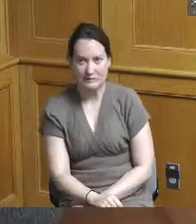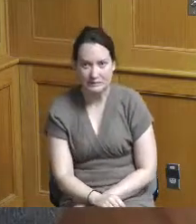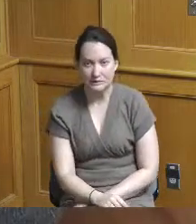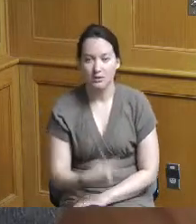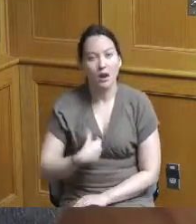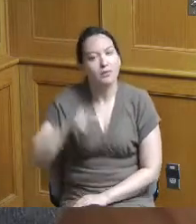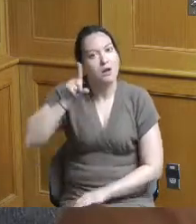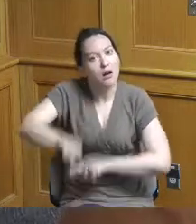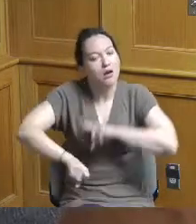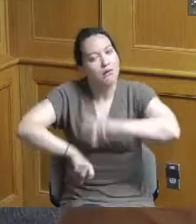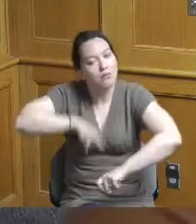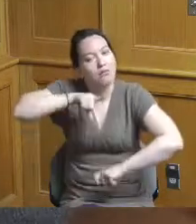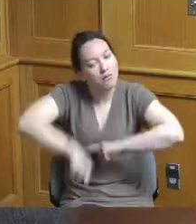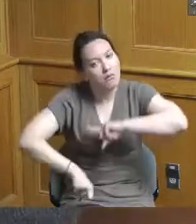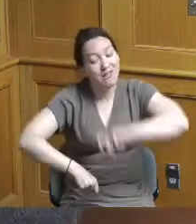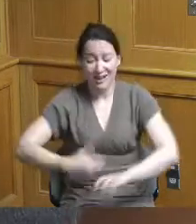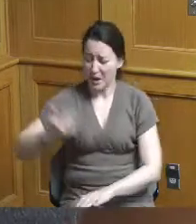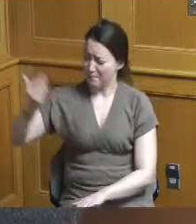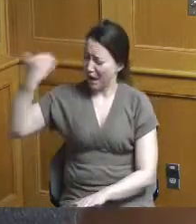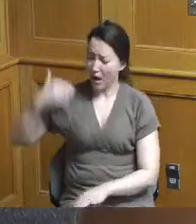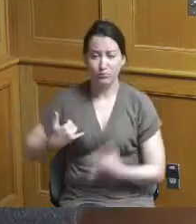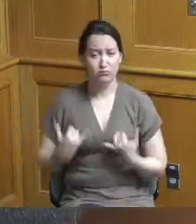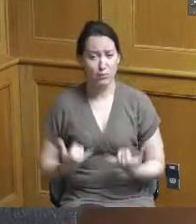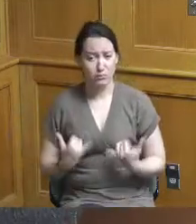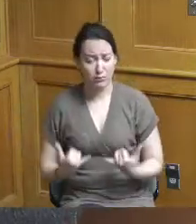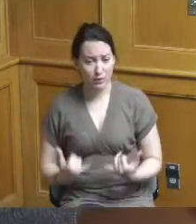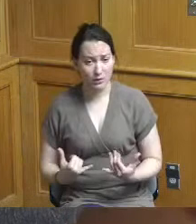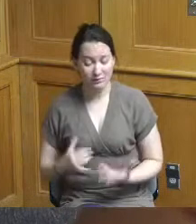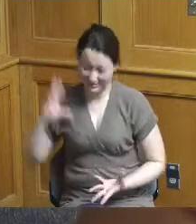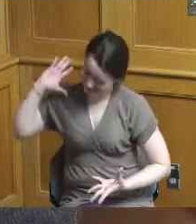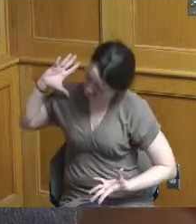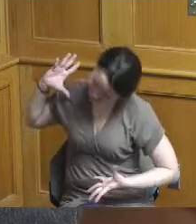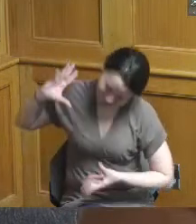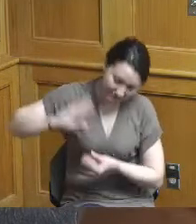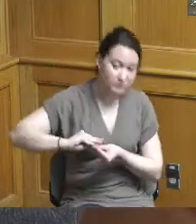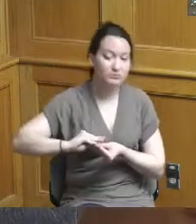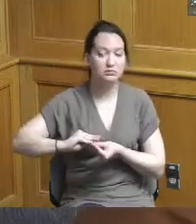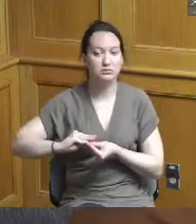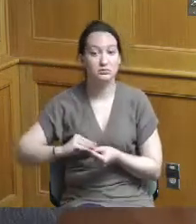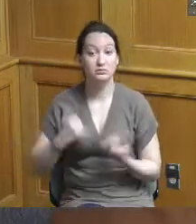the questions and all of it the past and the present combined here I am saying well that's